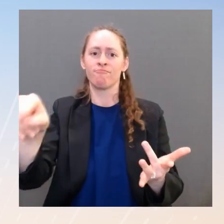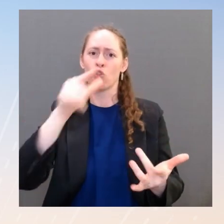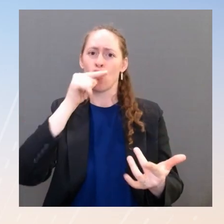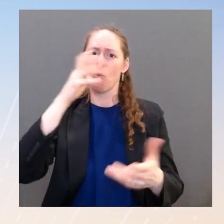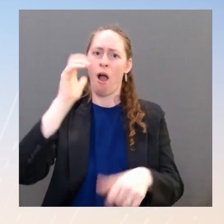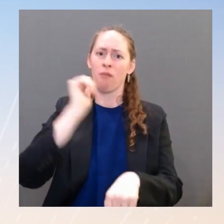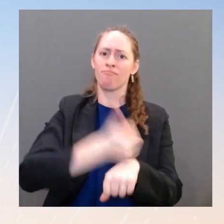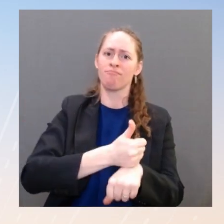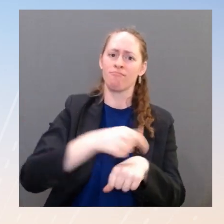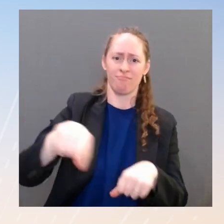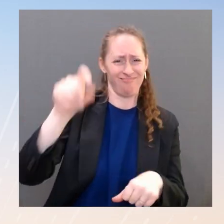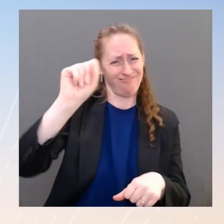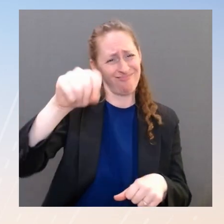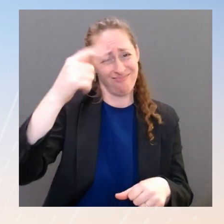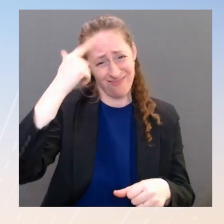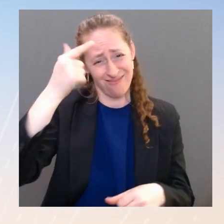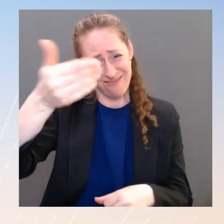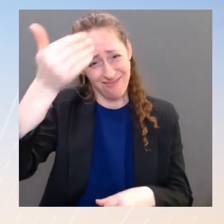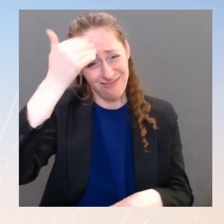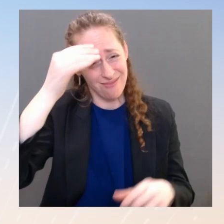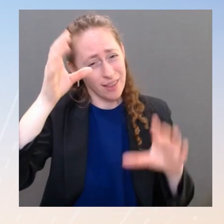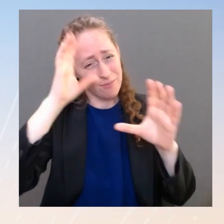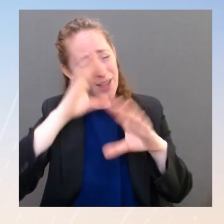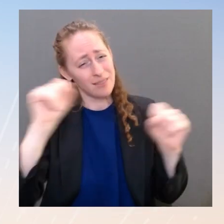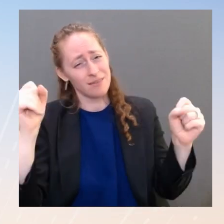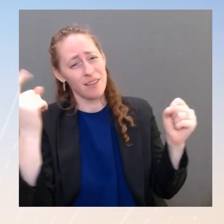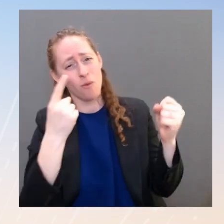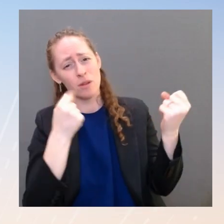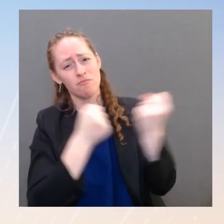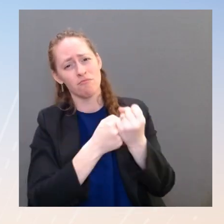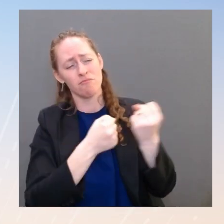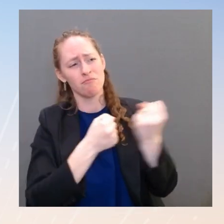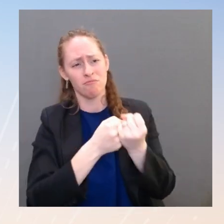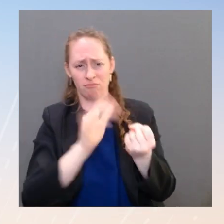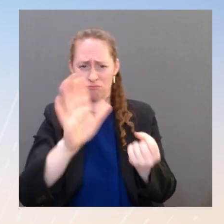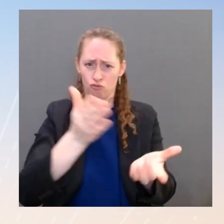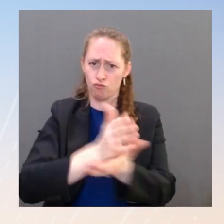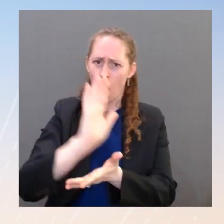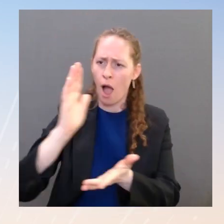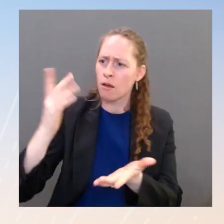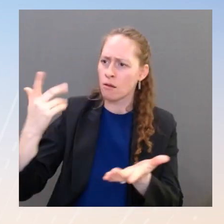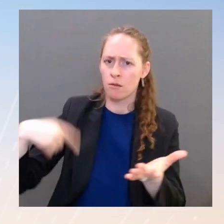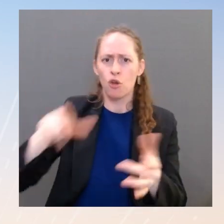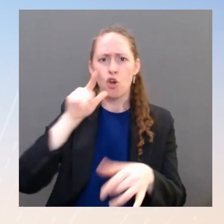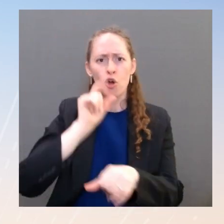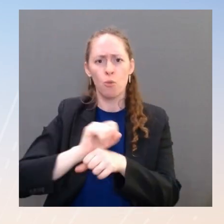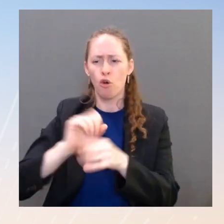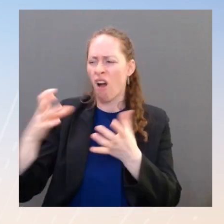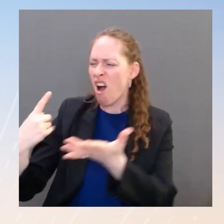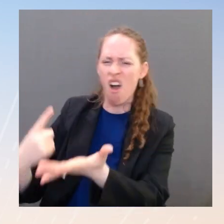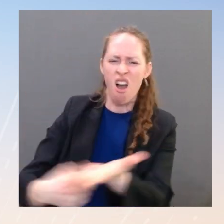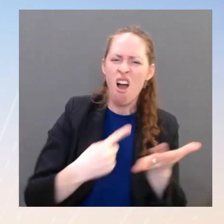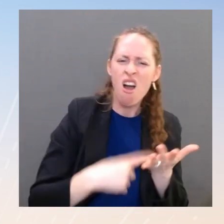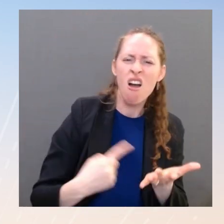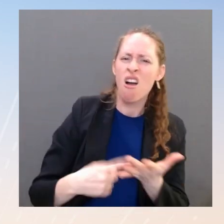and of the right of anyone to choose to join a union. But I don't have anything to preview in terms of a meeting at this point in time. Go ahead.